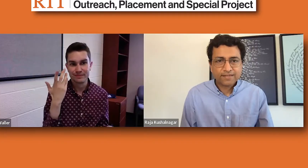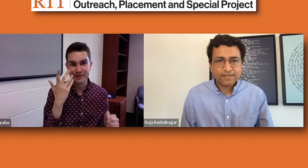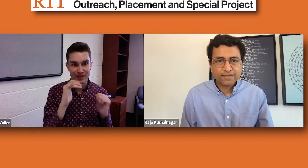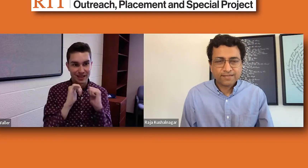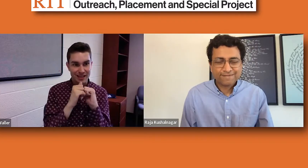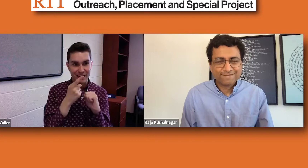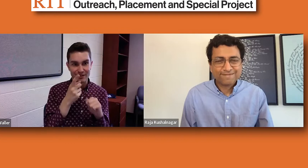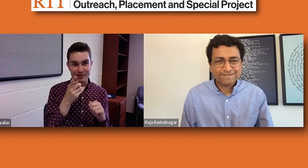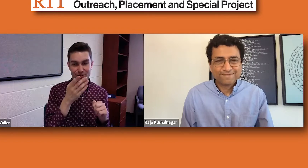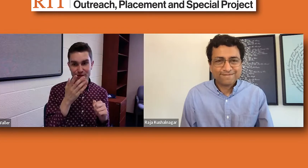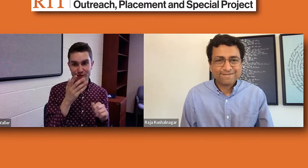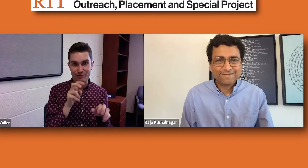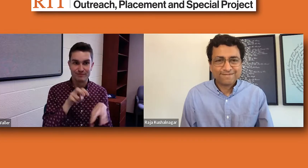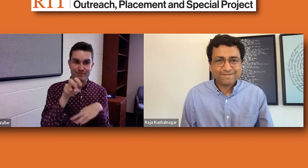And so you kind of have to move on to what's next.